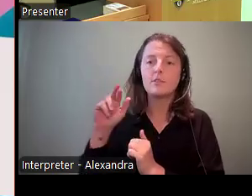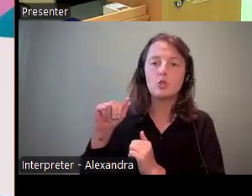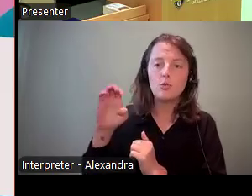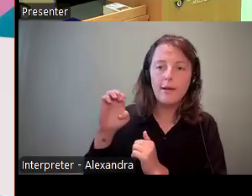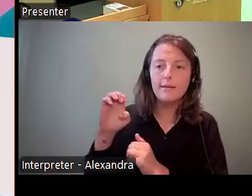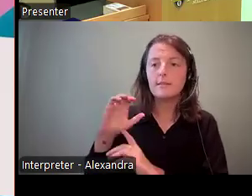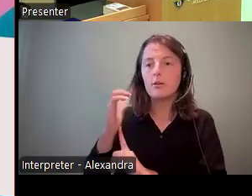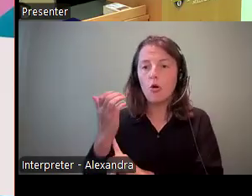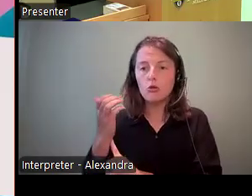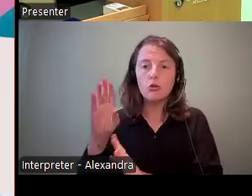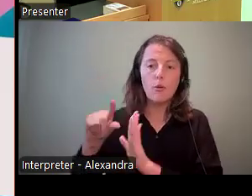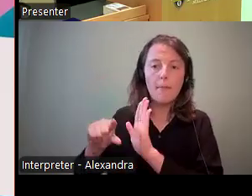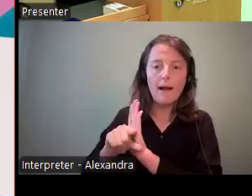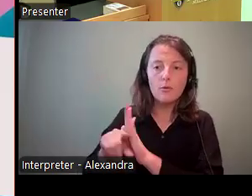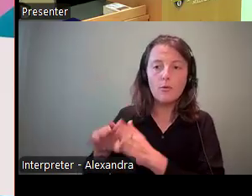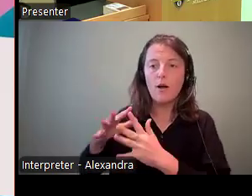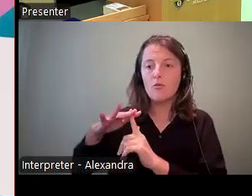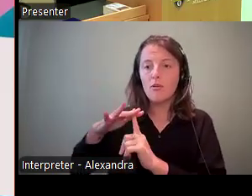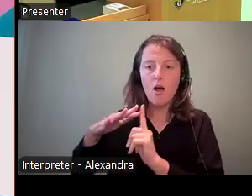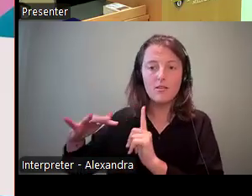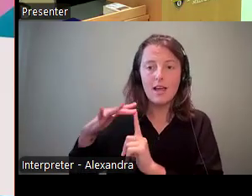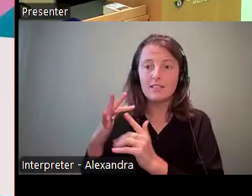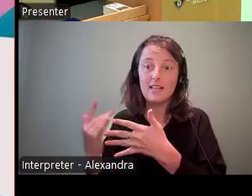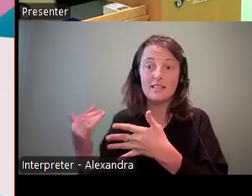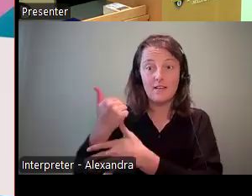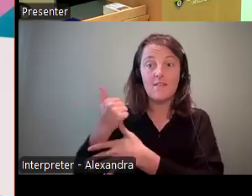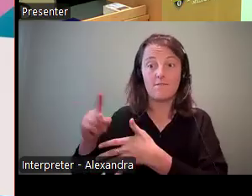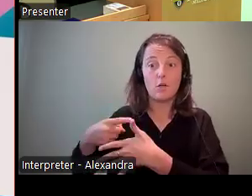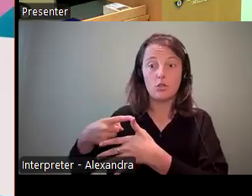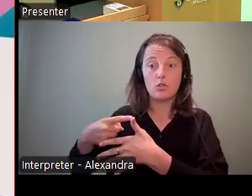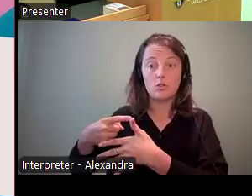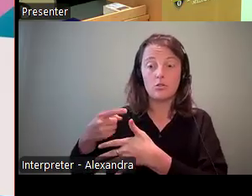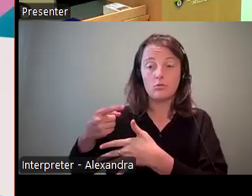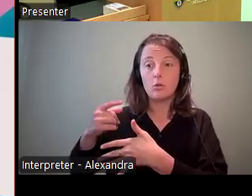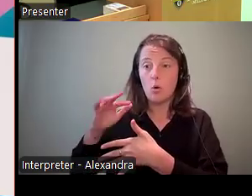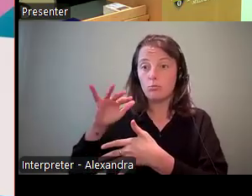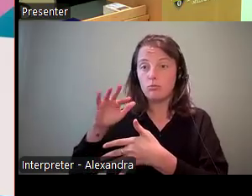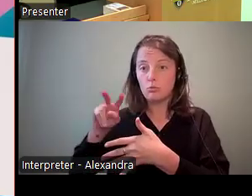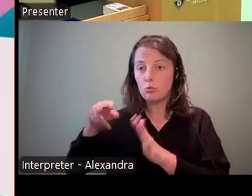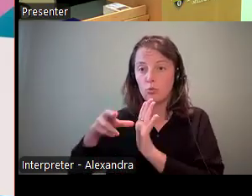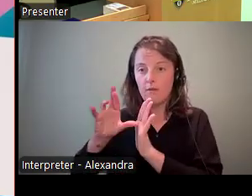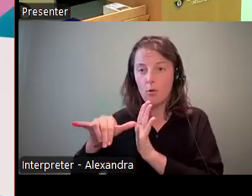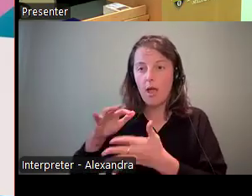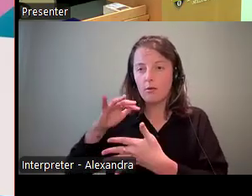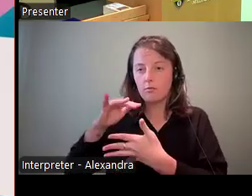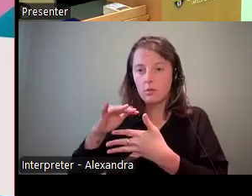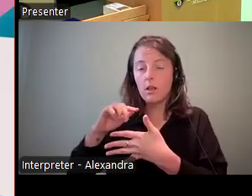and background and context and then you review psychiatric history and present symptomology. What